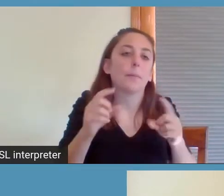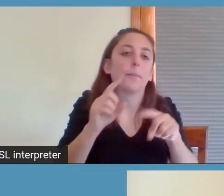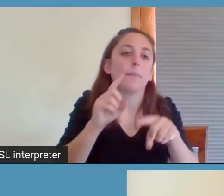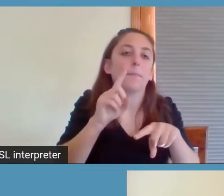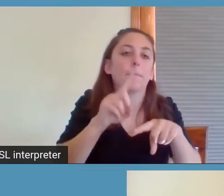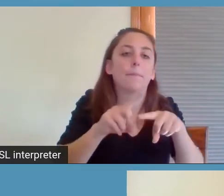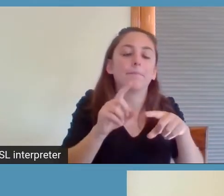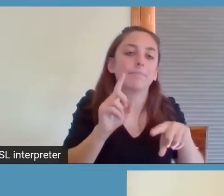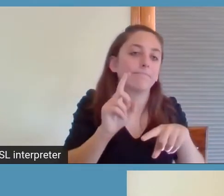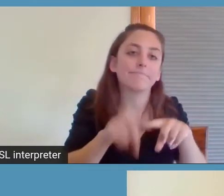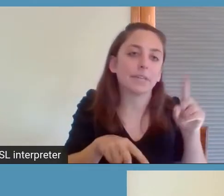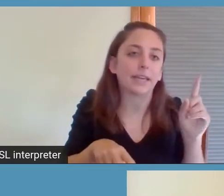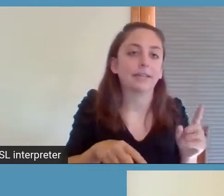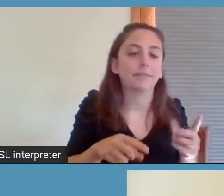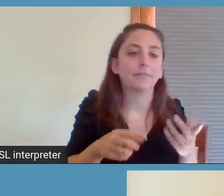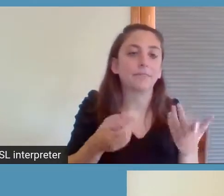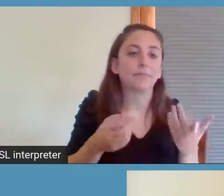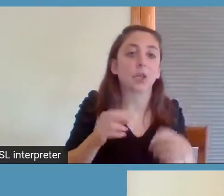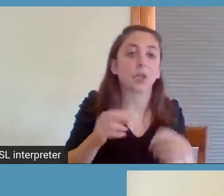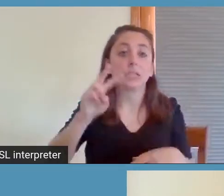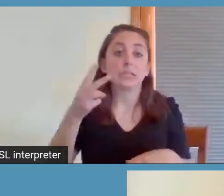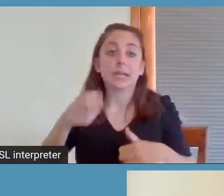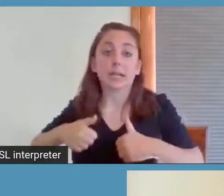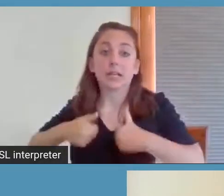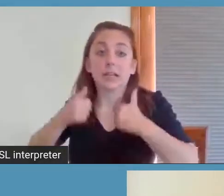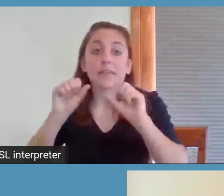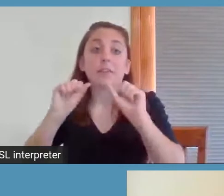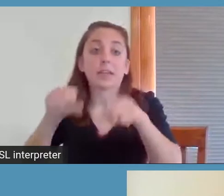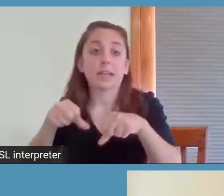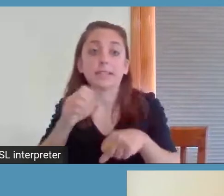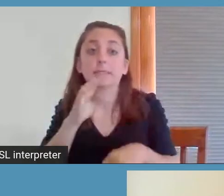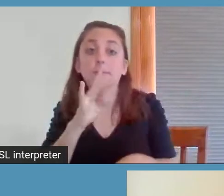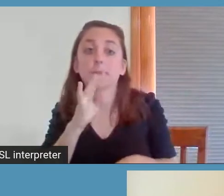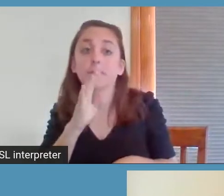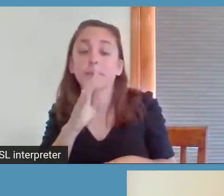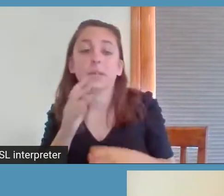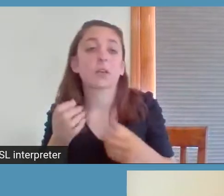actually speak and have conversations with people or text them in a sense